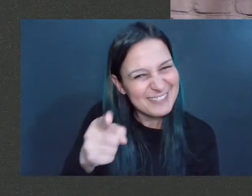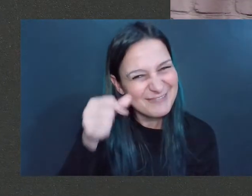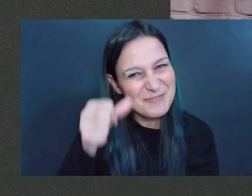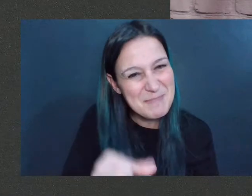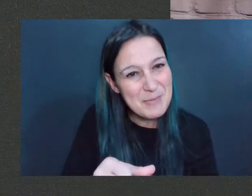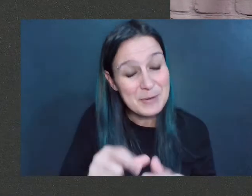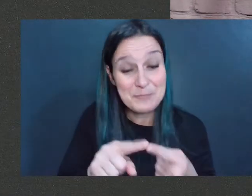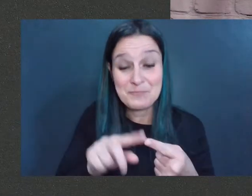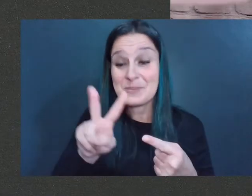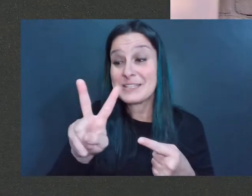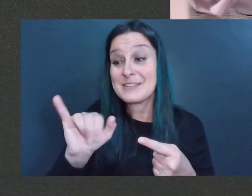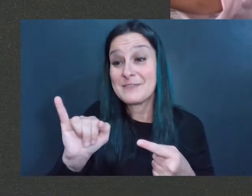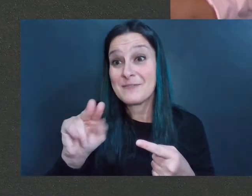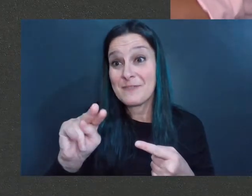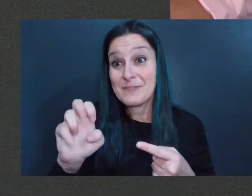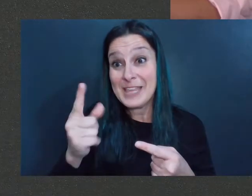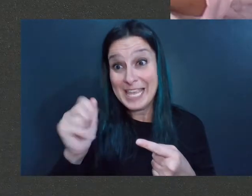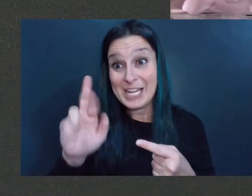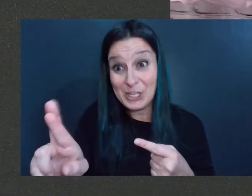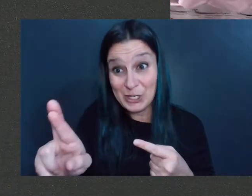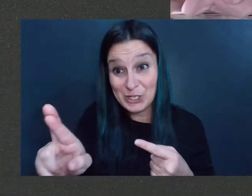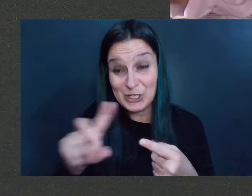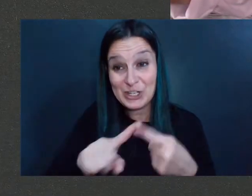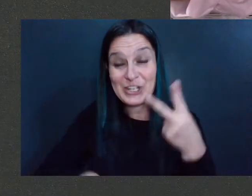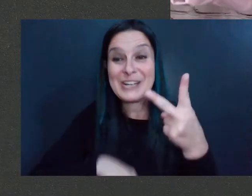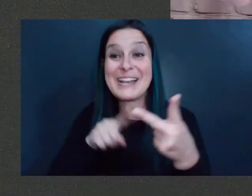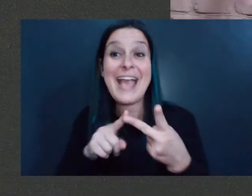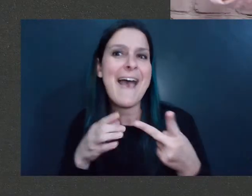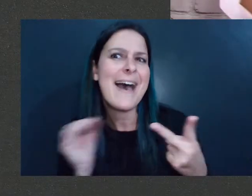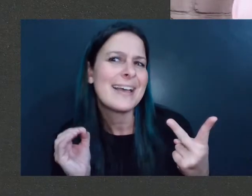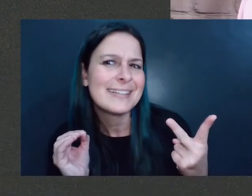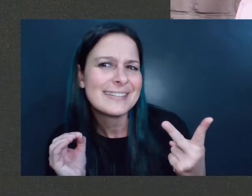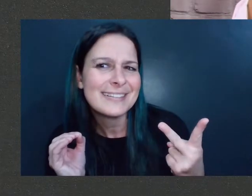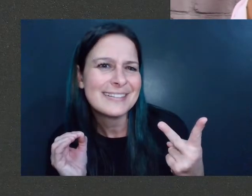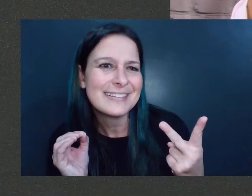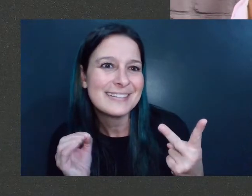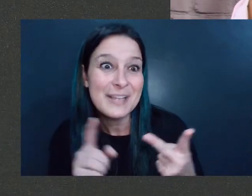Vinegar and baking soda.